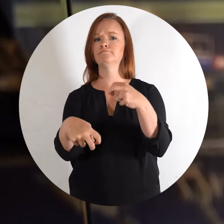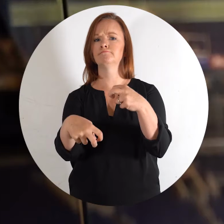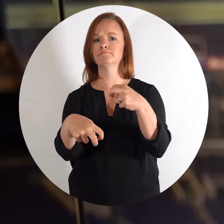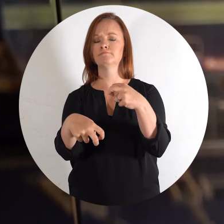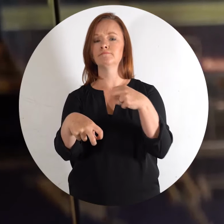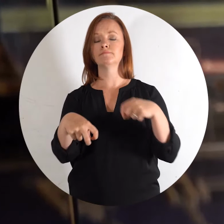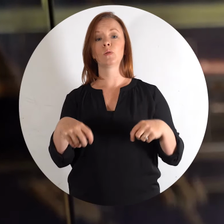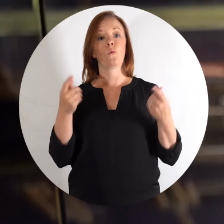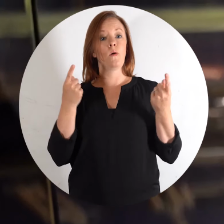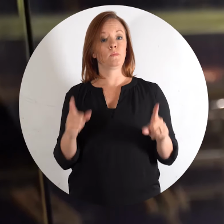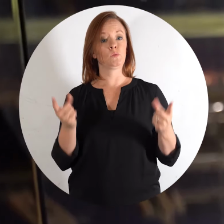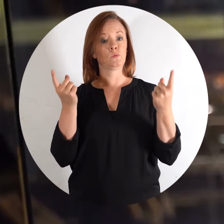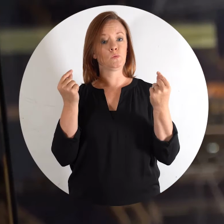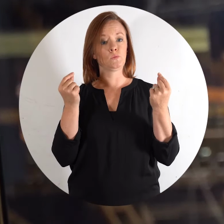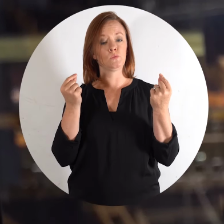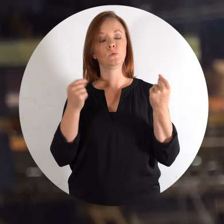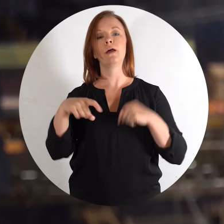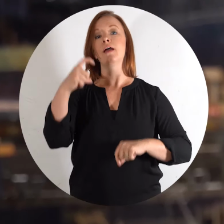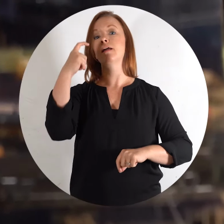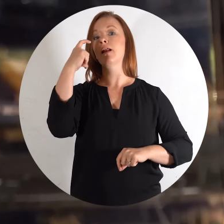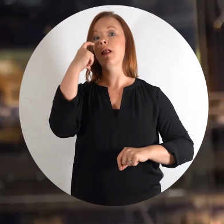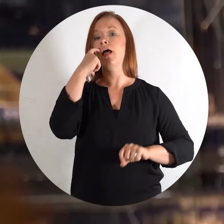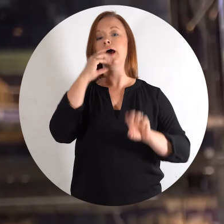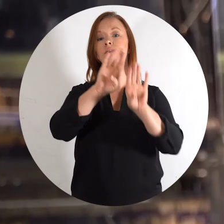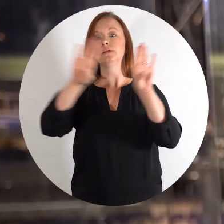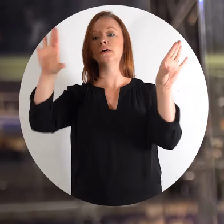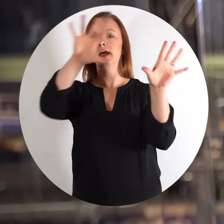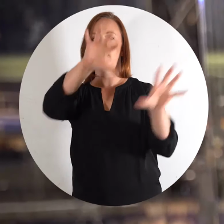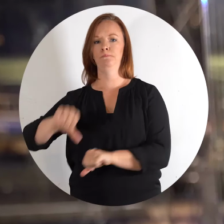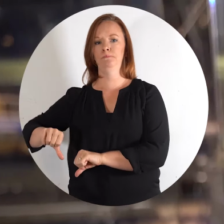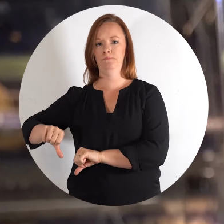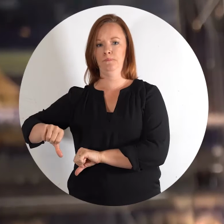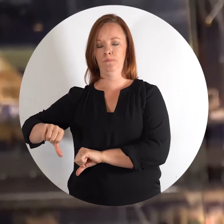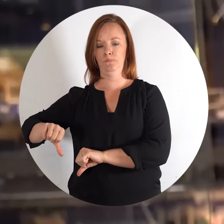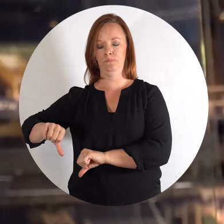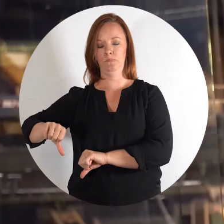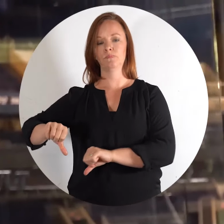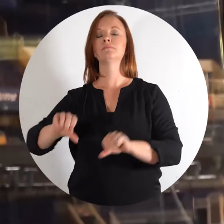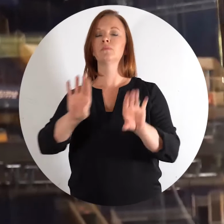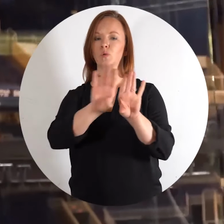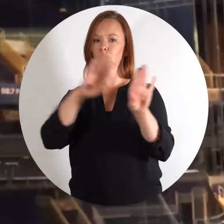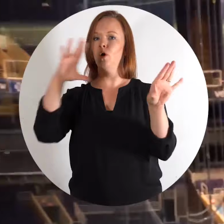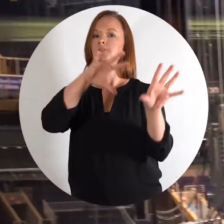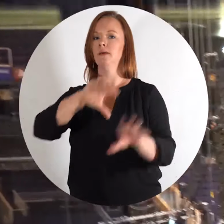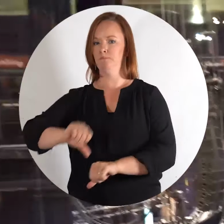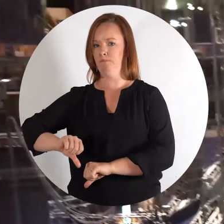They literally invested in removing all of this glass, the doors, obviously, they cut back